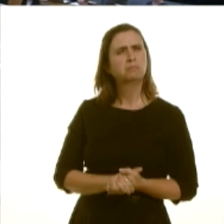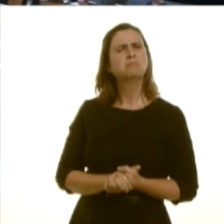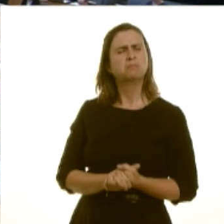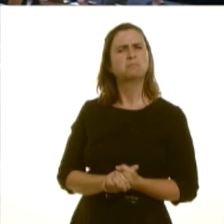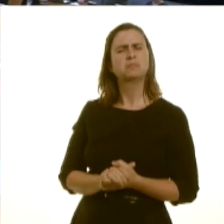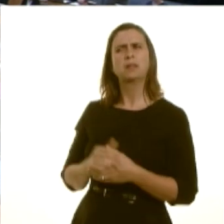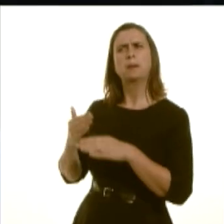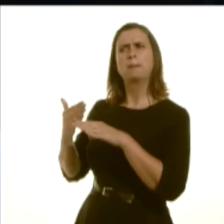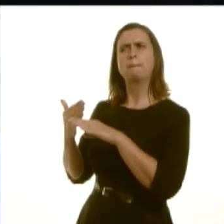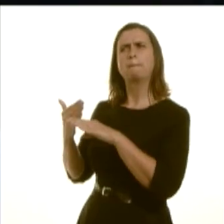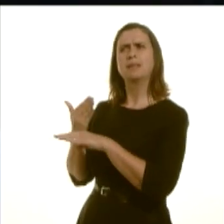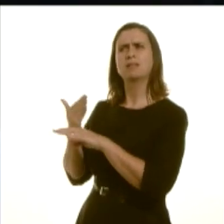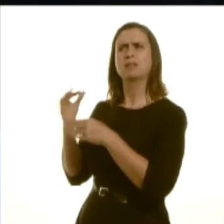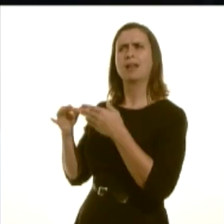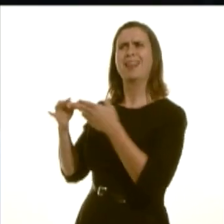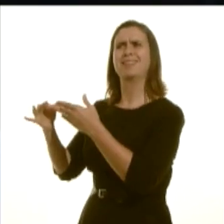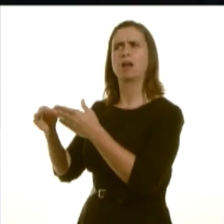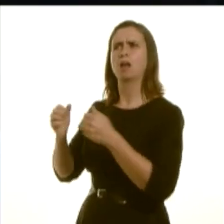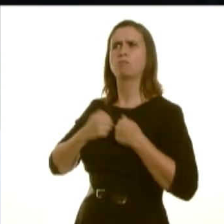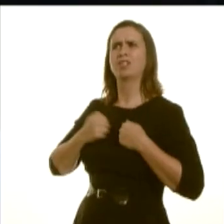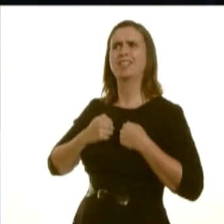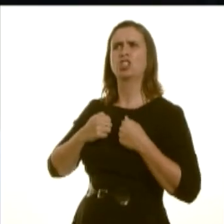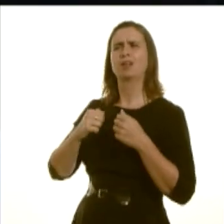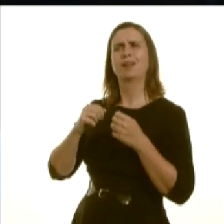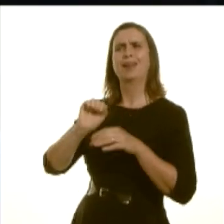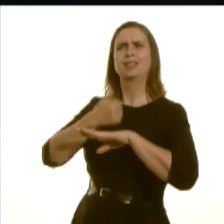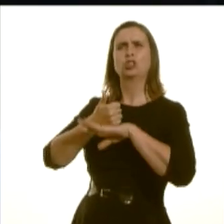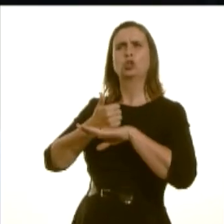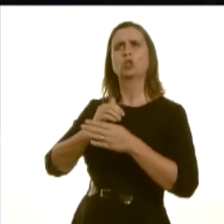leaders and with members of the British Institute of Hospitality over the summer has flagged